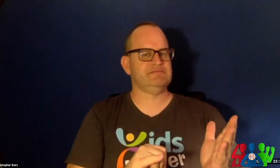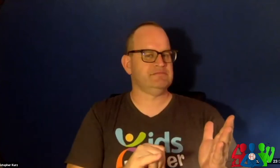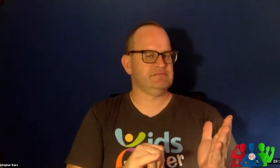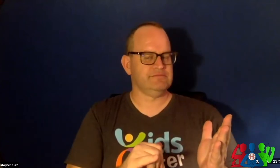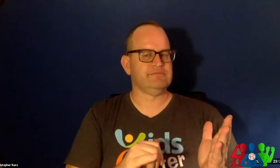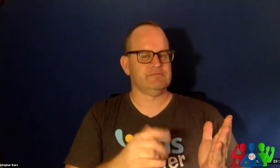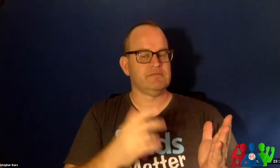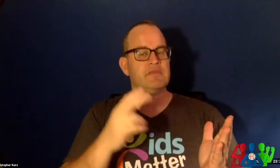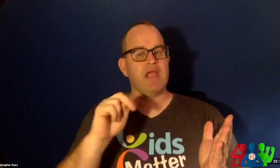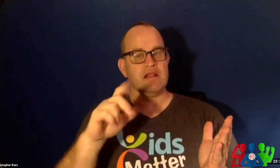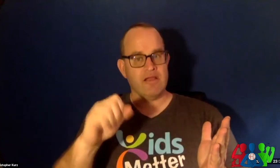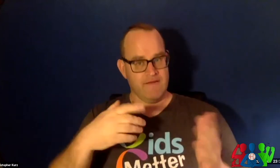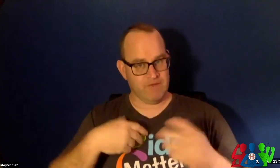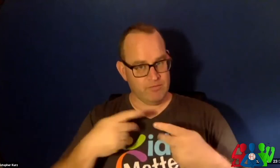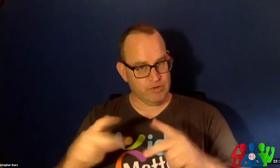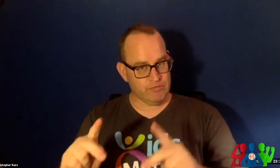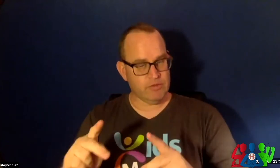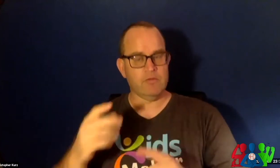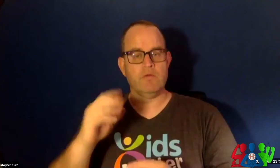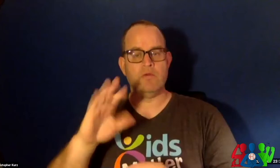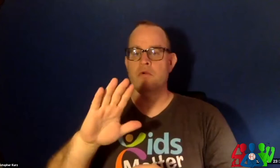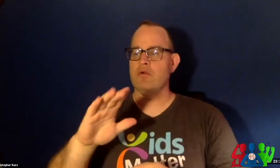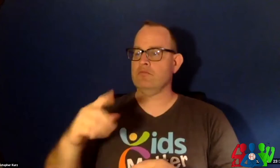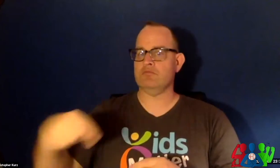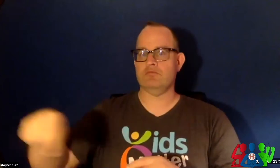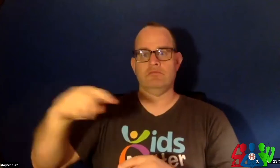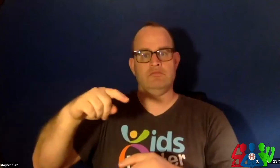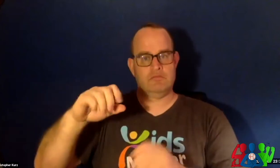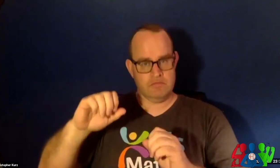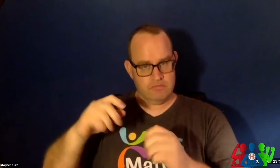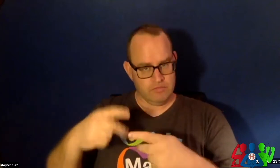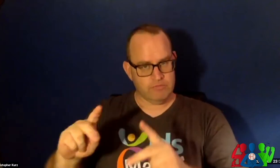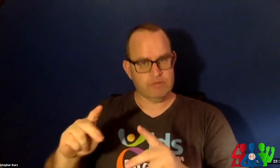because somebody has claim to that copyright so